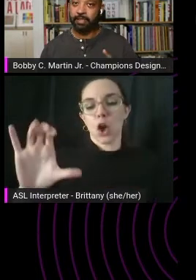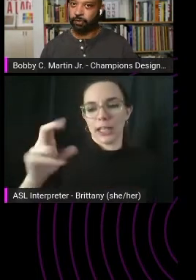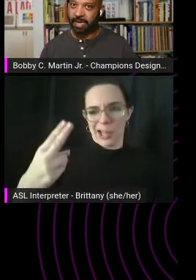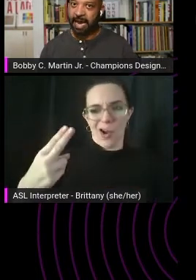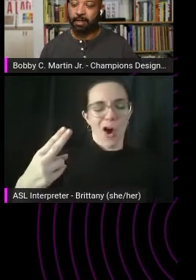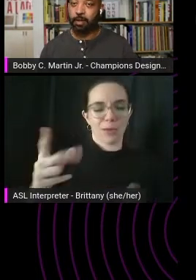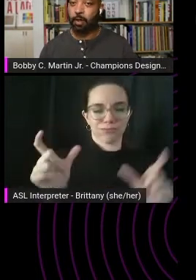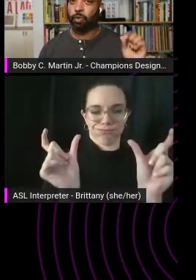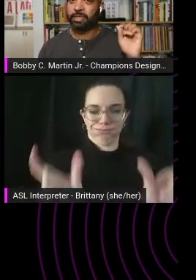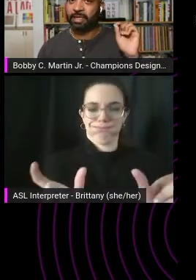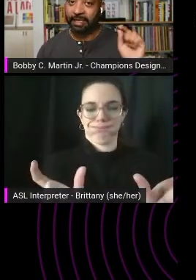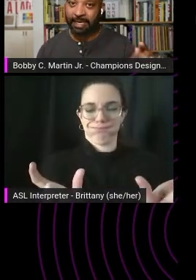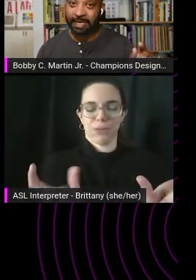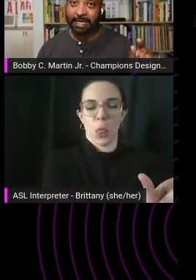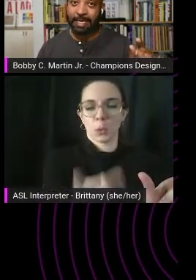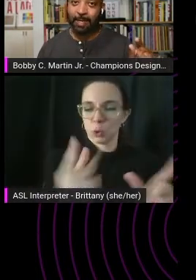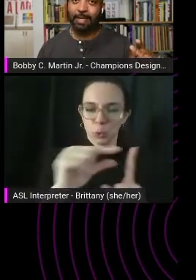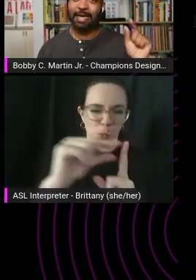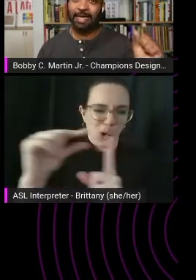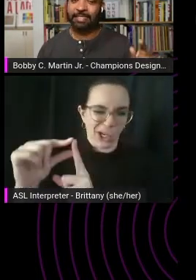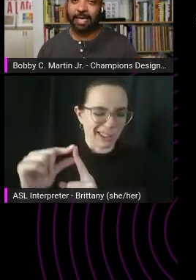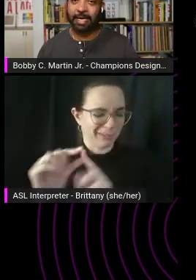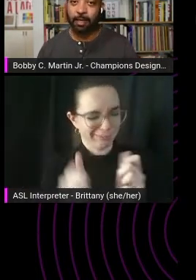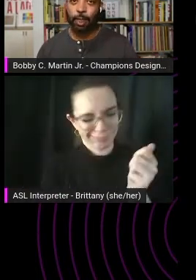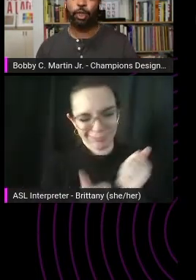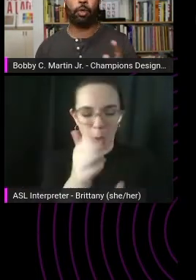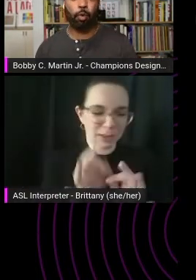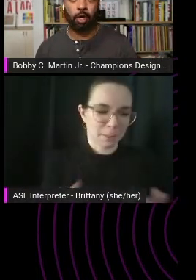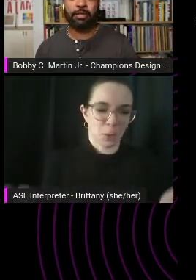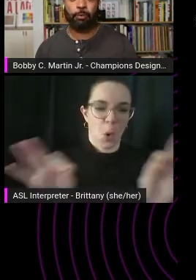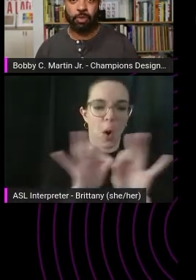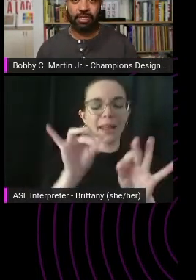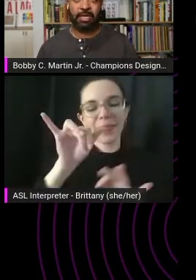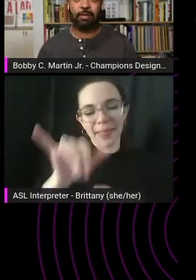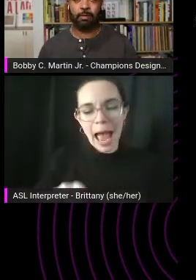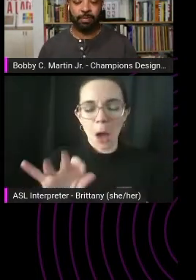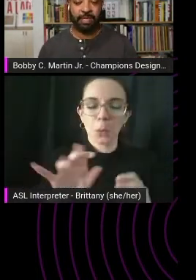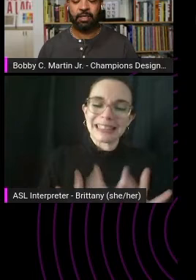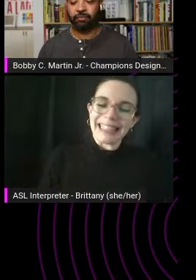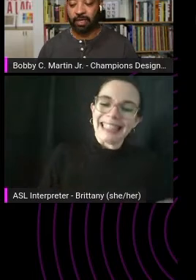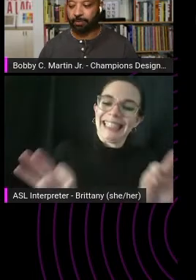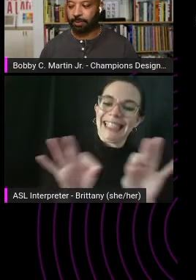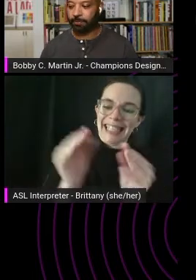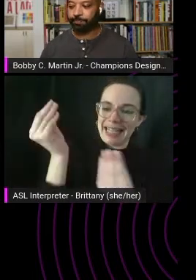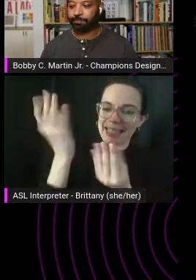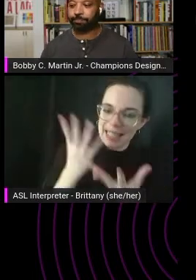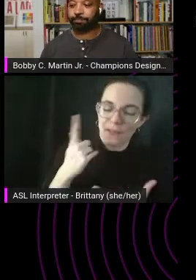And so that was a key insight to the work that would then be developed.